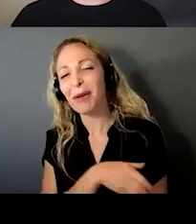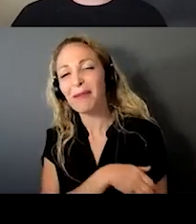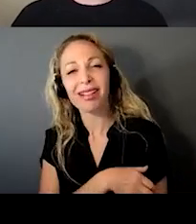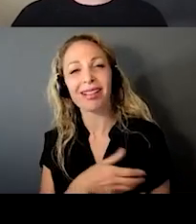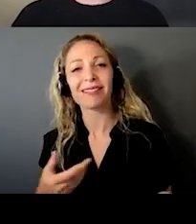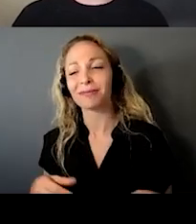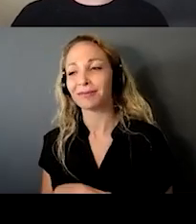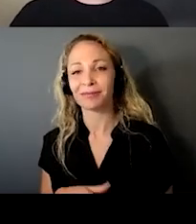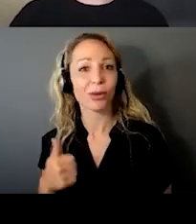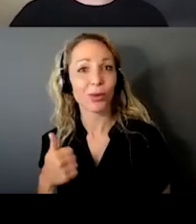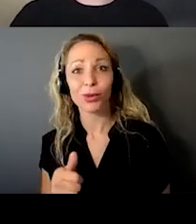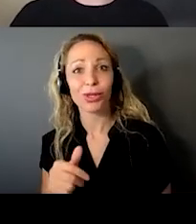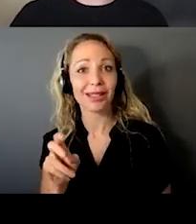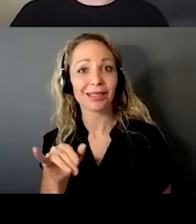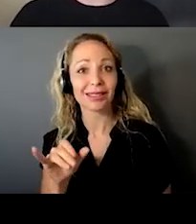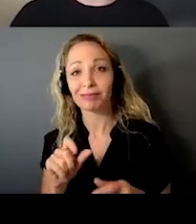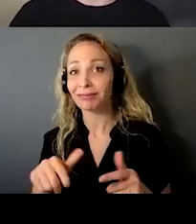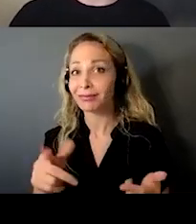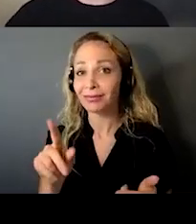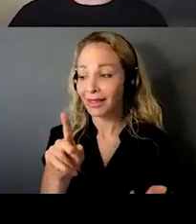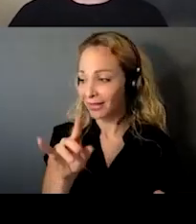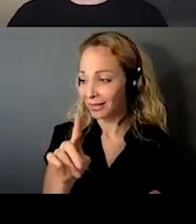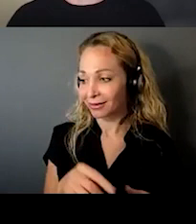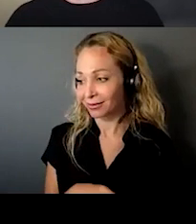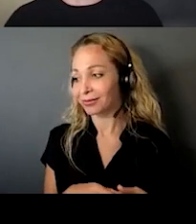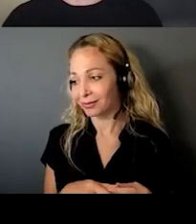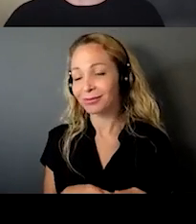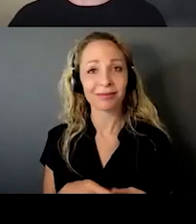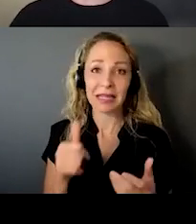NOT A LOT TO ADD AFTER THAT AND DAX AND TYRON, THANK